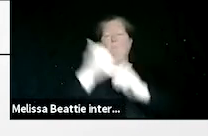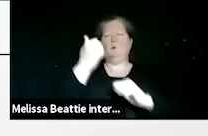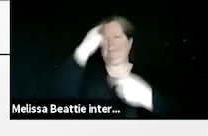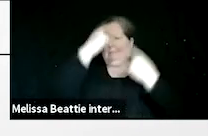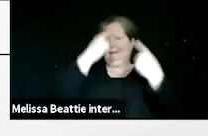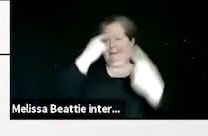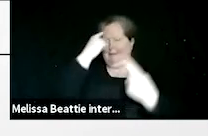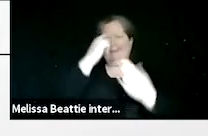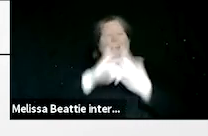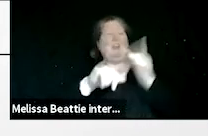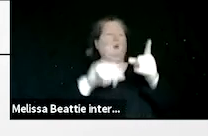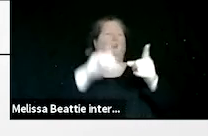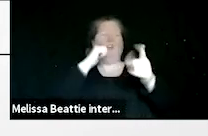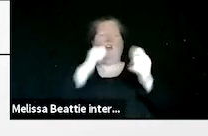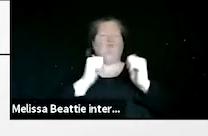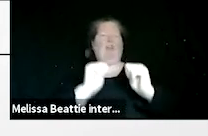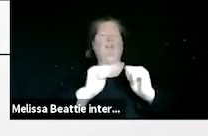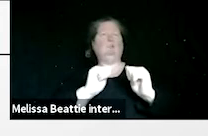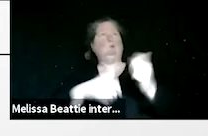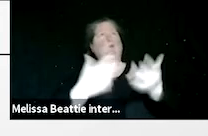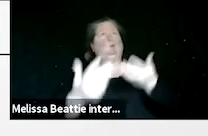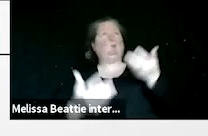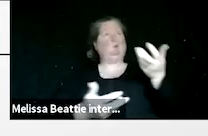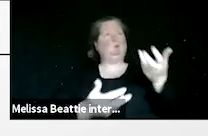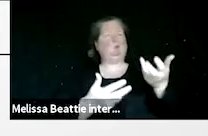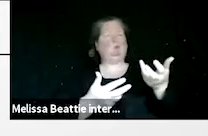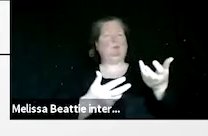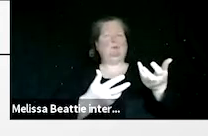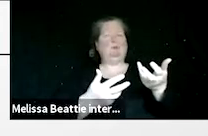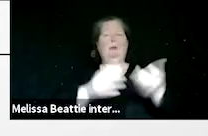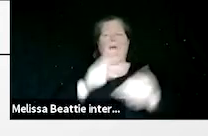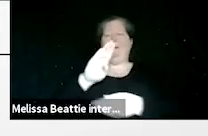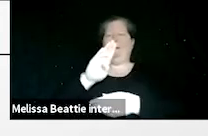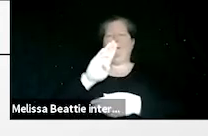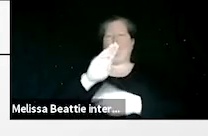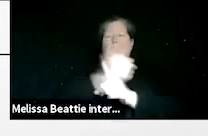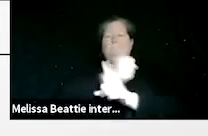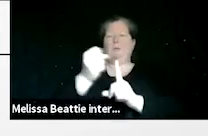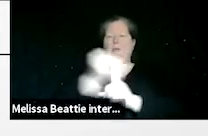that you are not trying to beat your end users until they can do things the right way and not